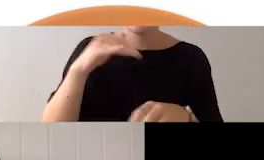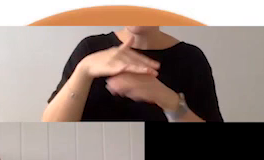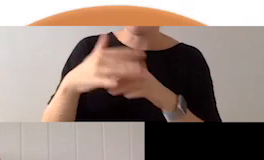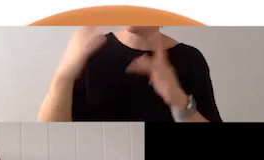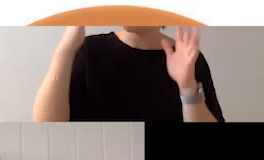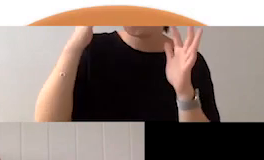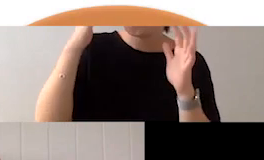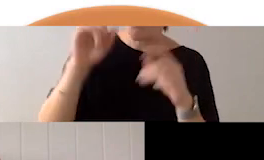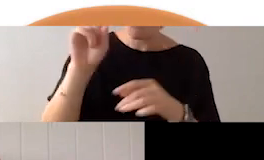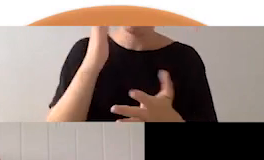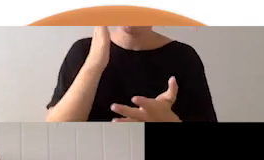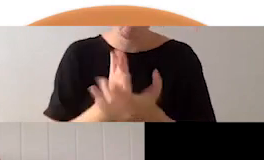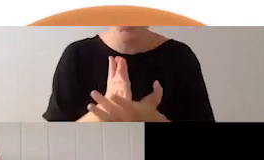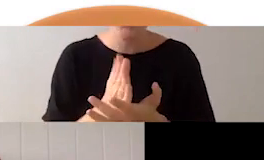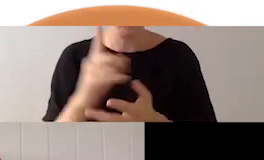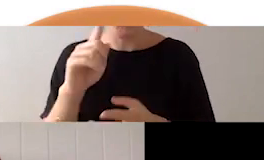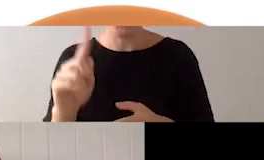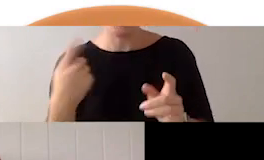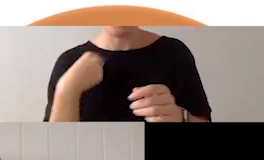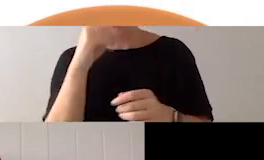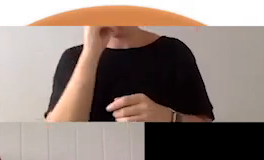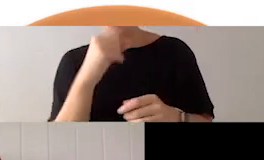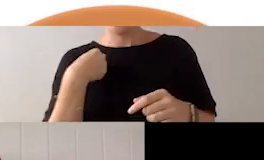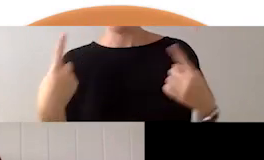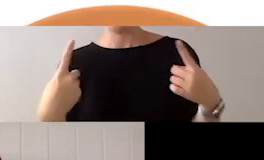What else could we do differently? And as a leader, you need to be on